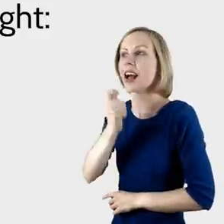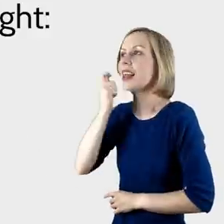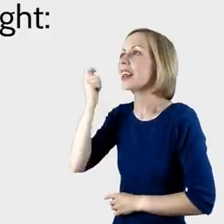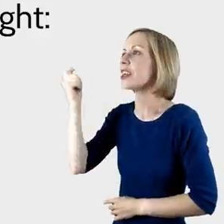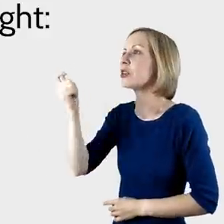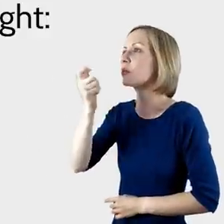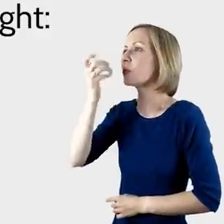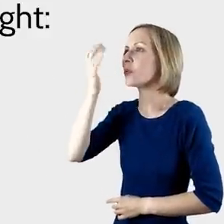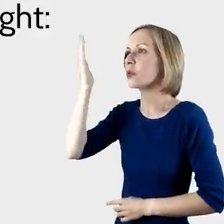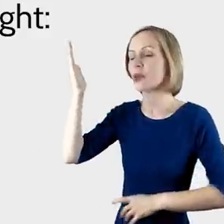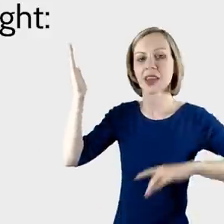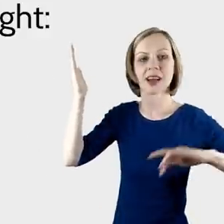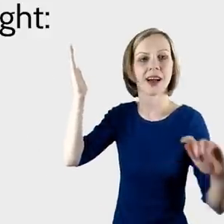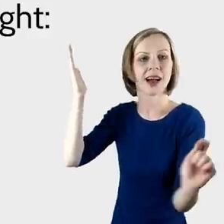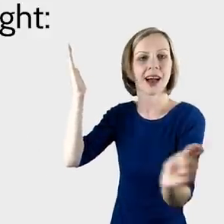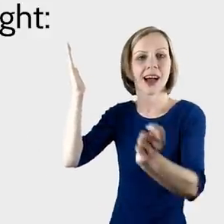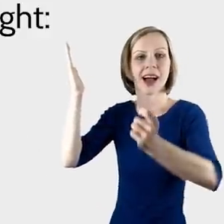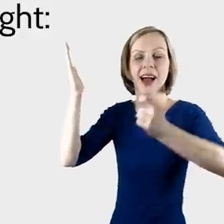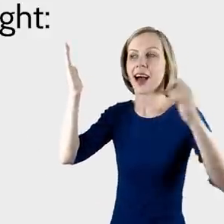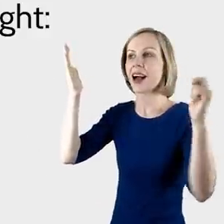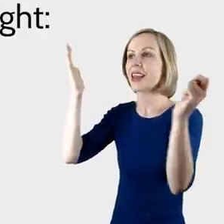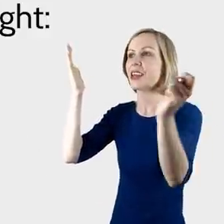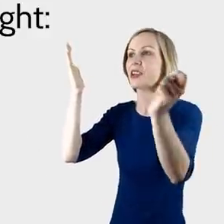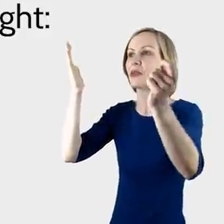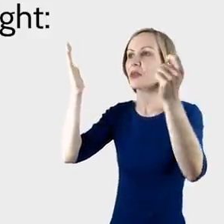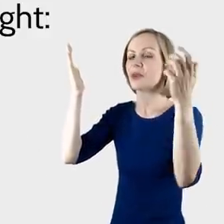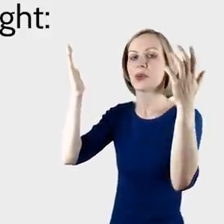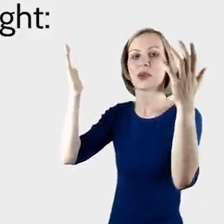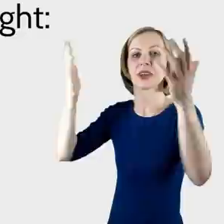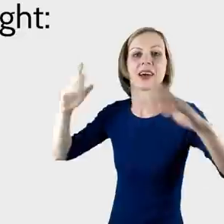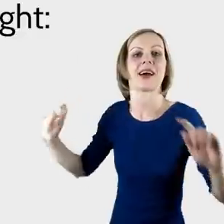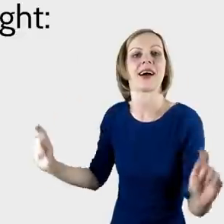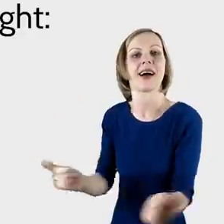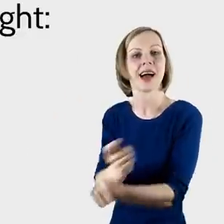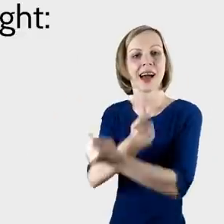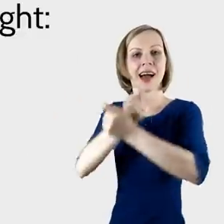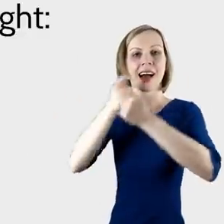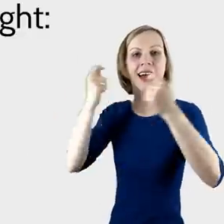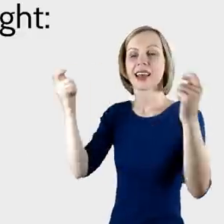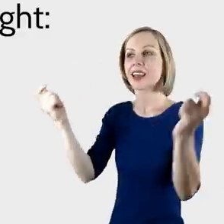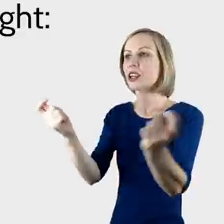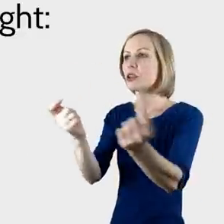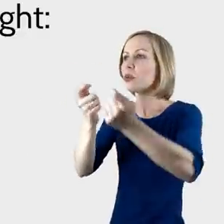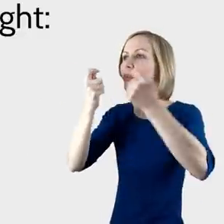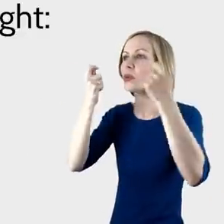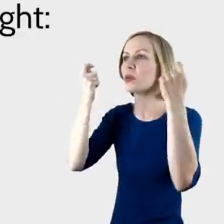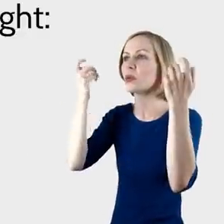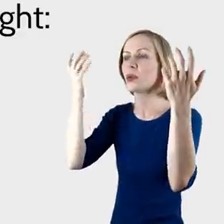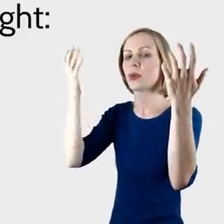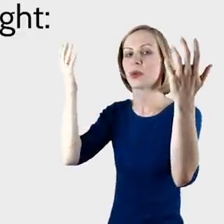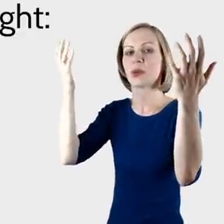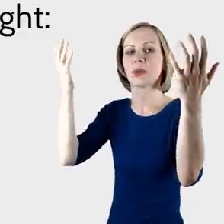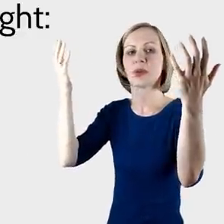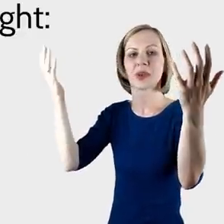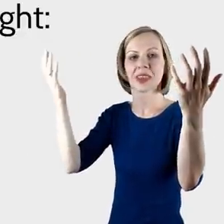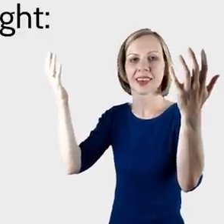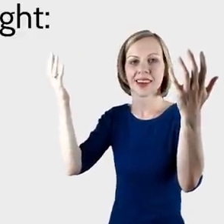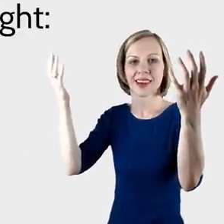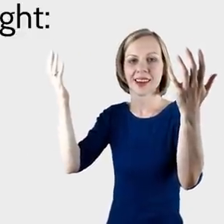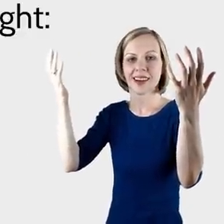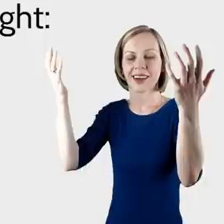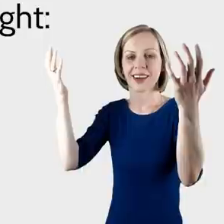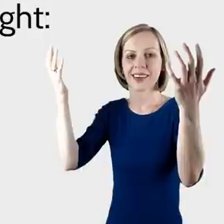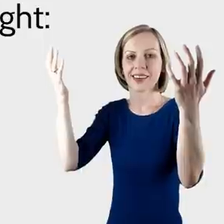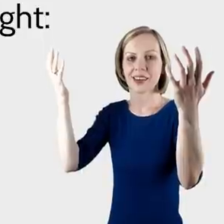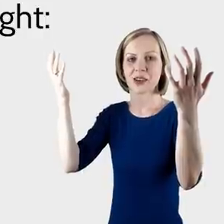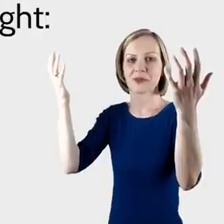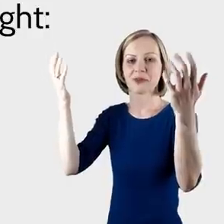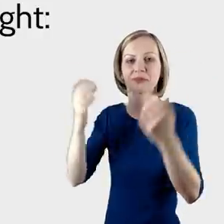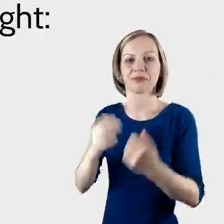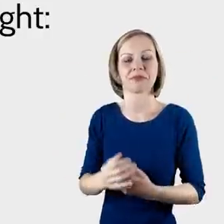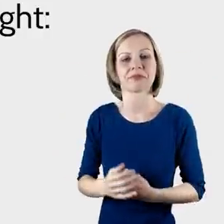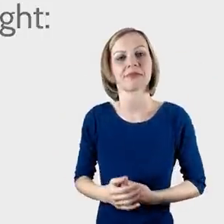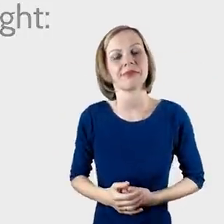Alleluia, alleluia, alleluia